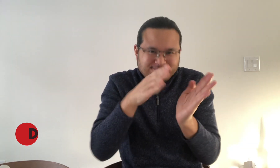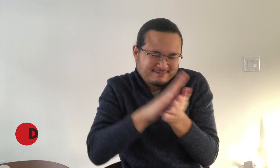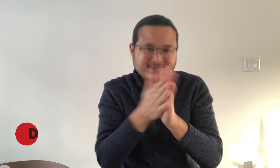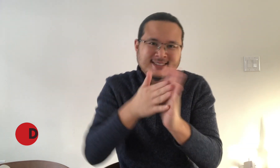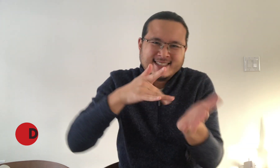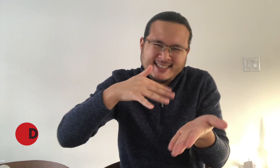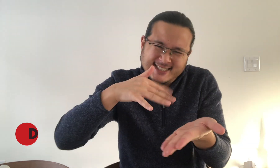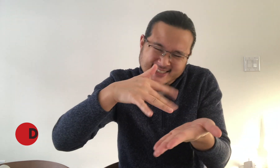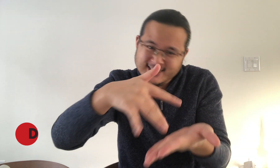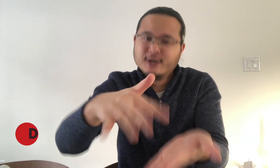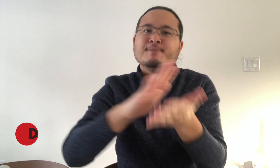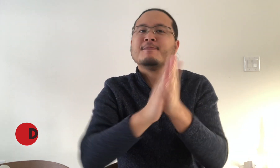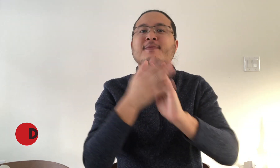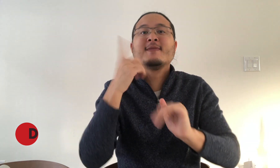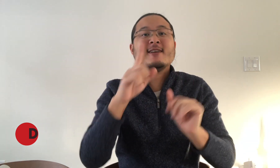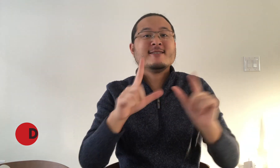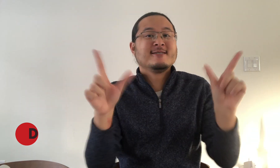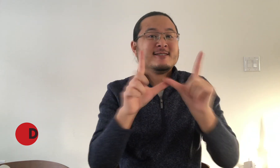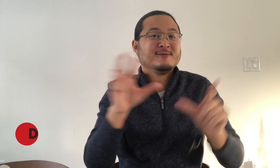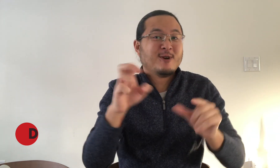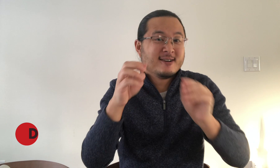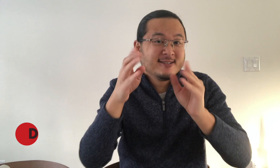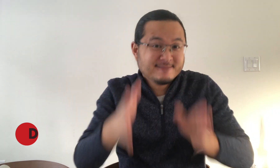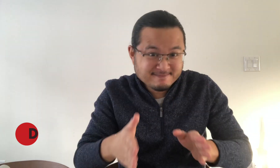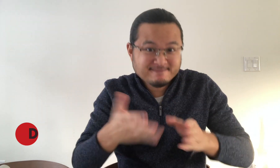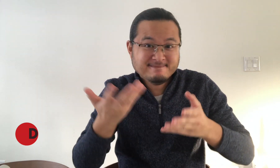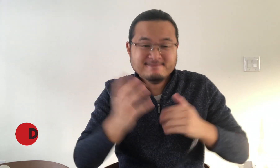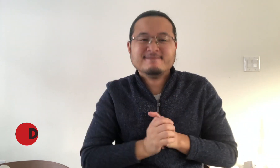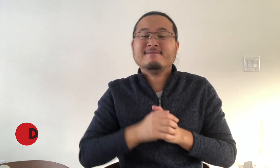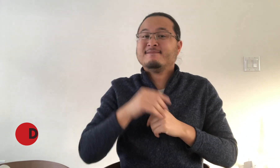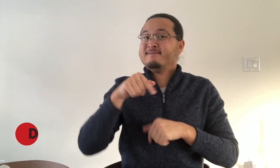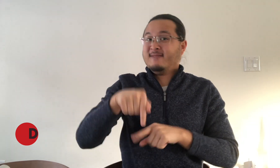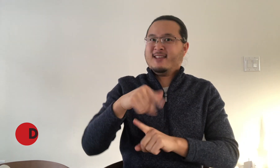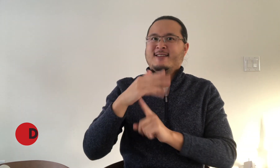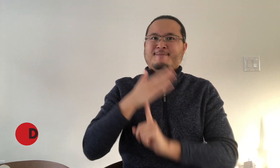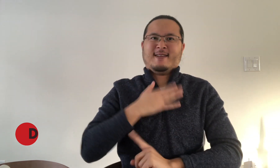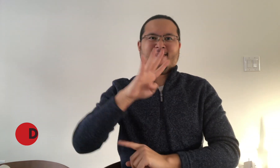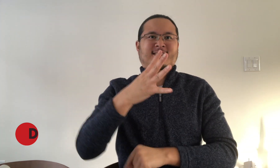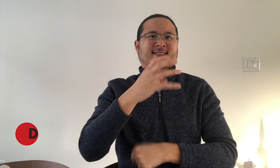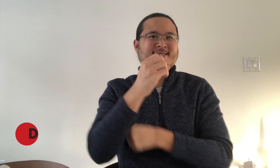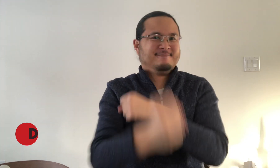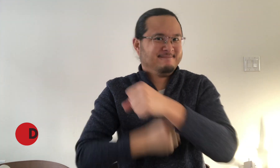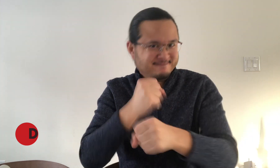in life and study to become a licensed real estate agent! This is my fourth year!